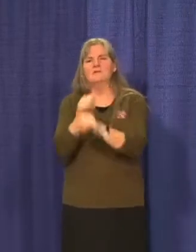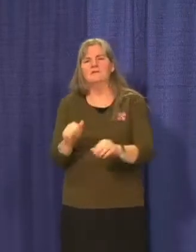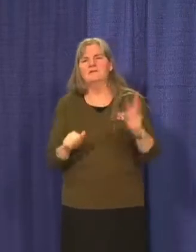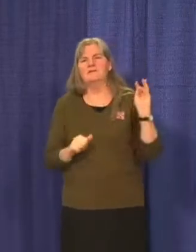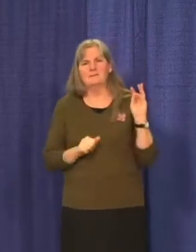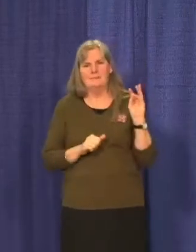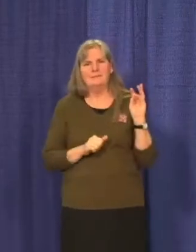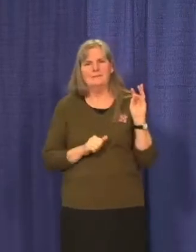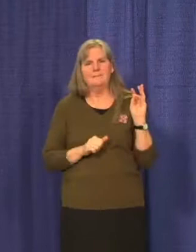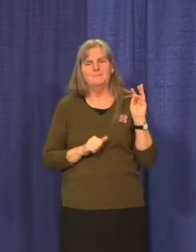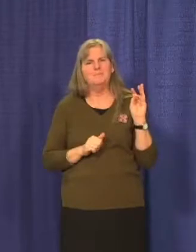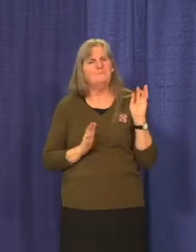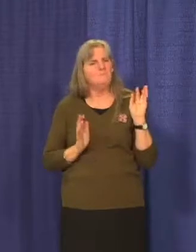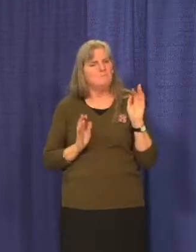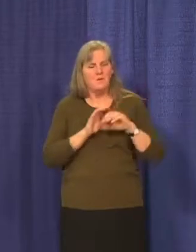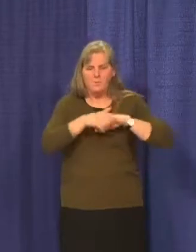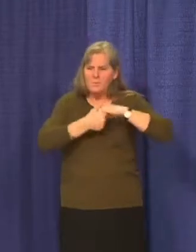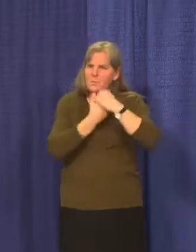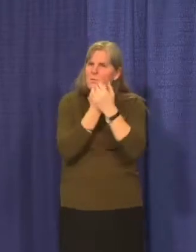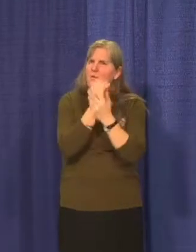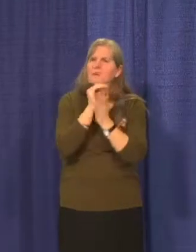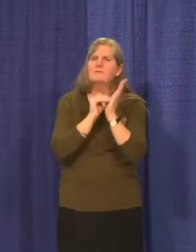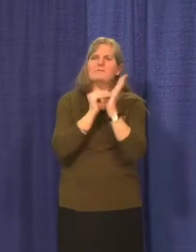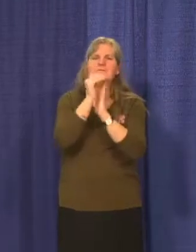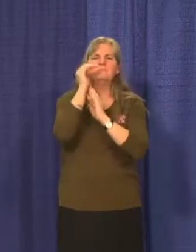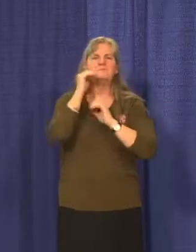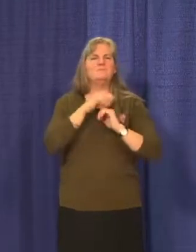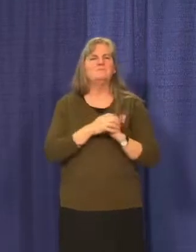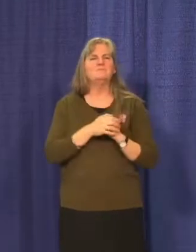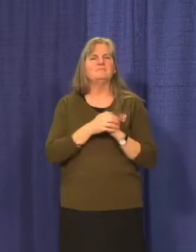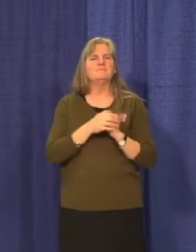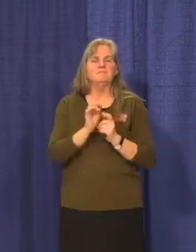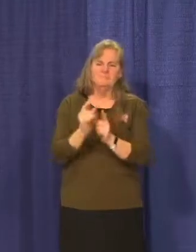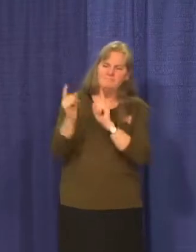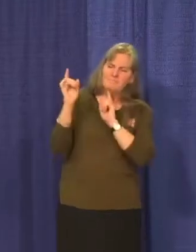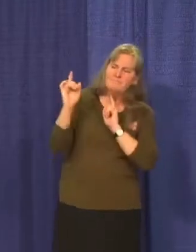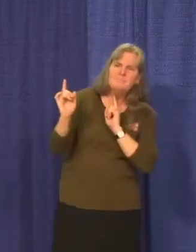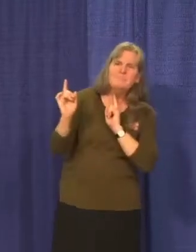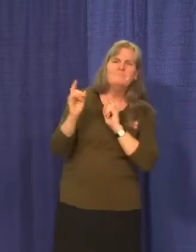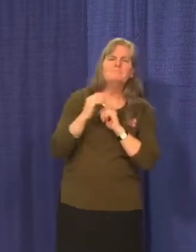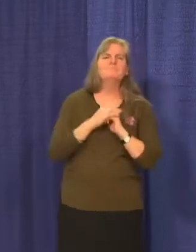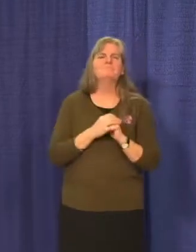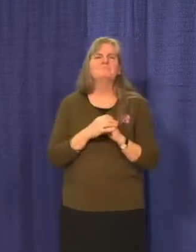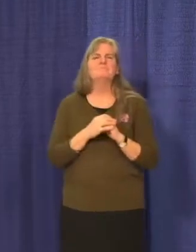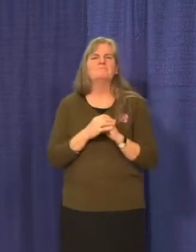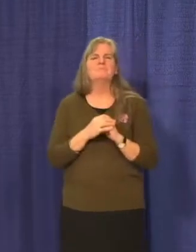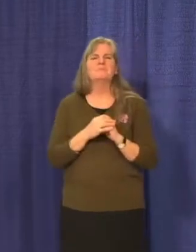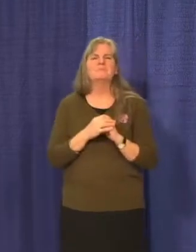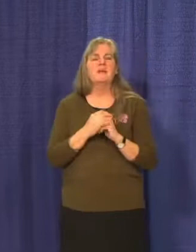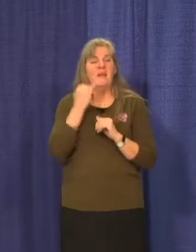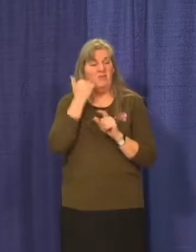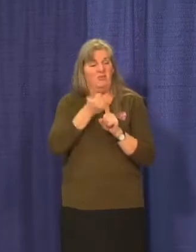Six. Wash your hands often. Maintain physical distancing.